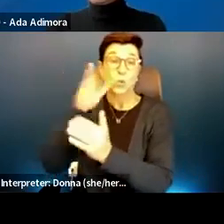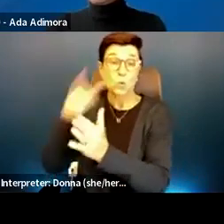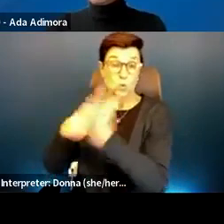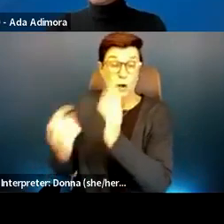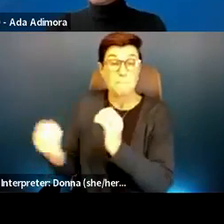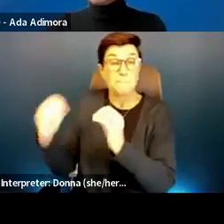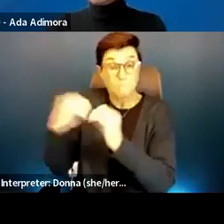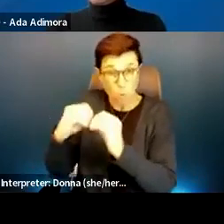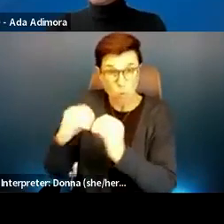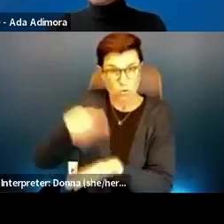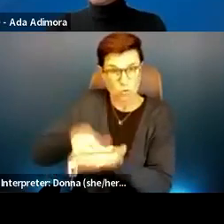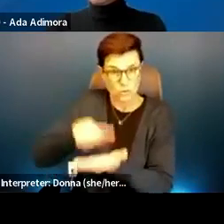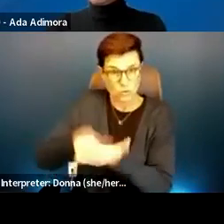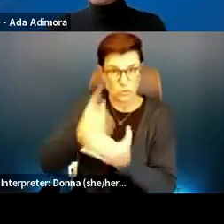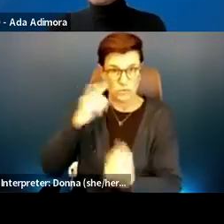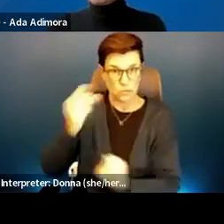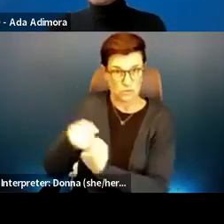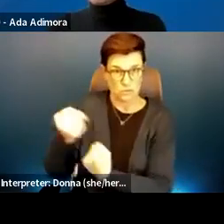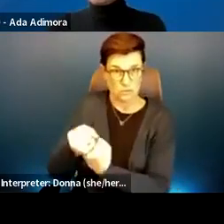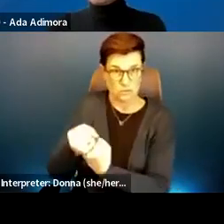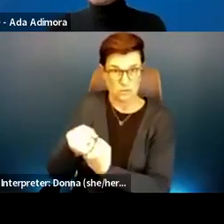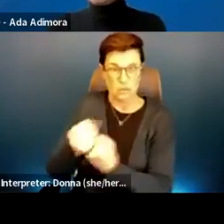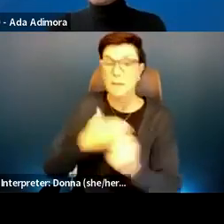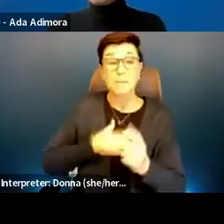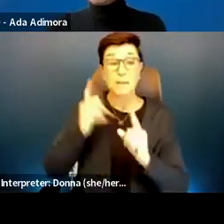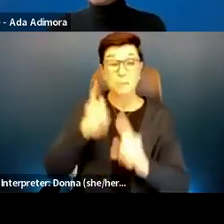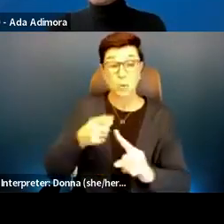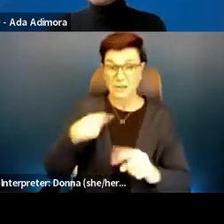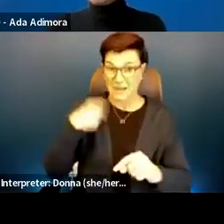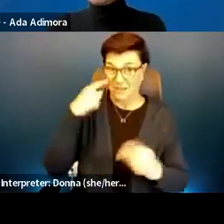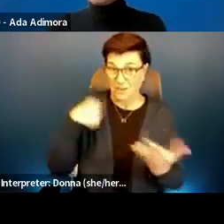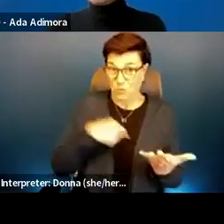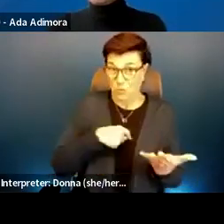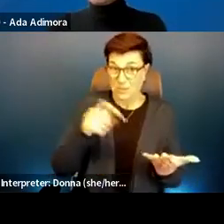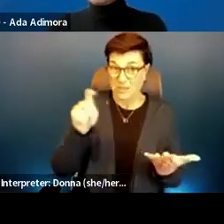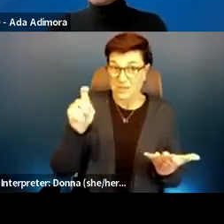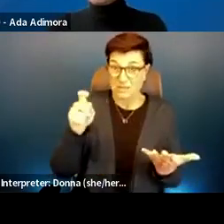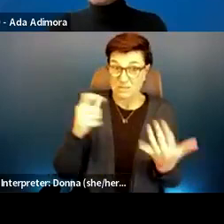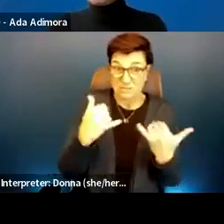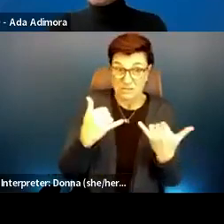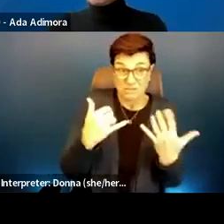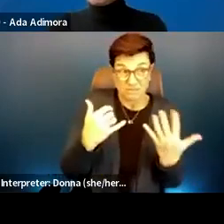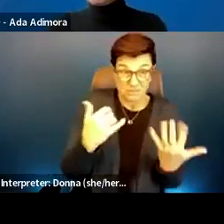In other words, I believe there's a considerable amount of activation energy that's needed in order